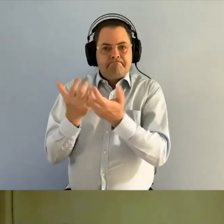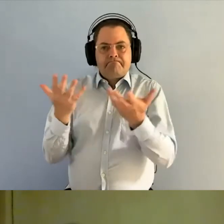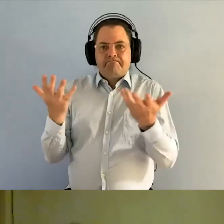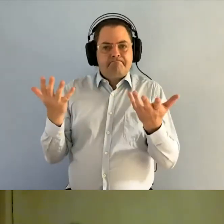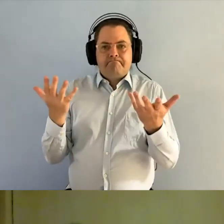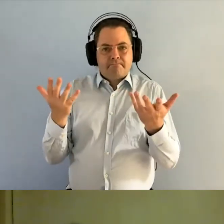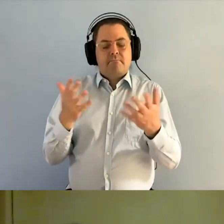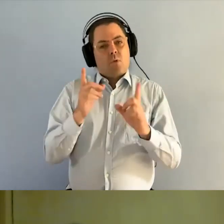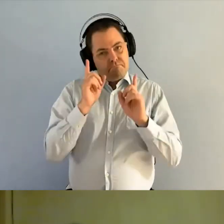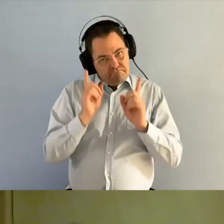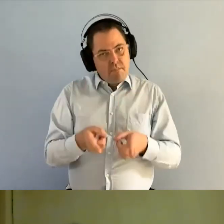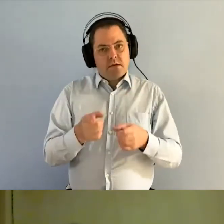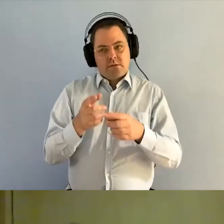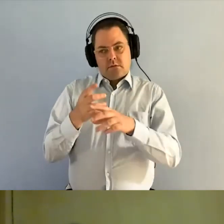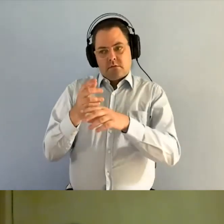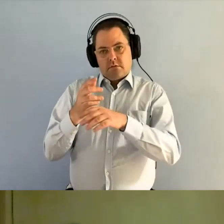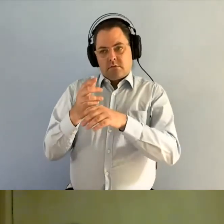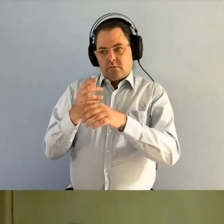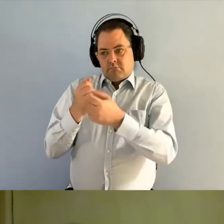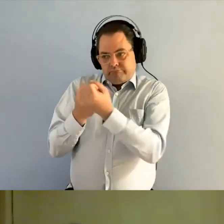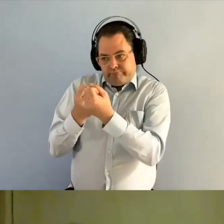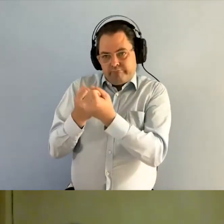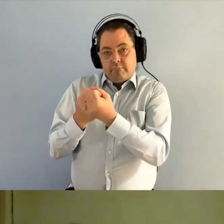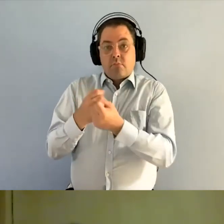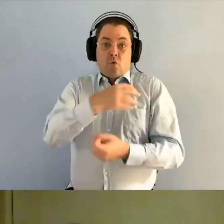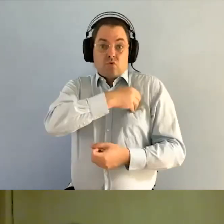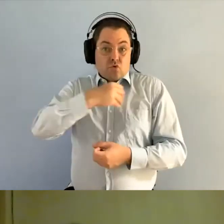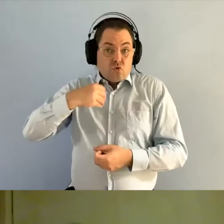and NGOs and granting